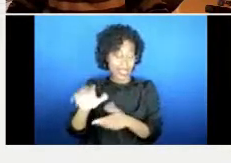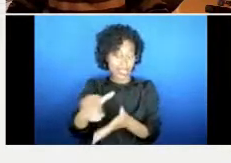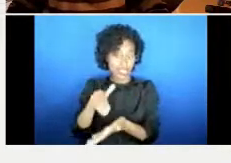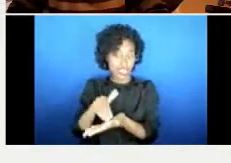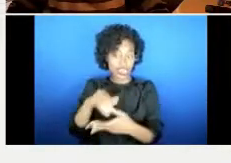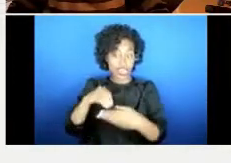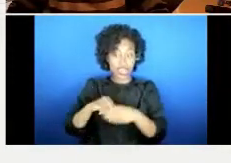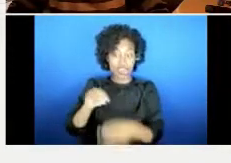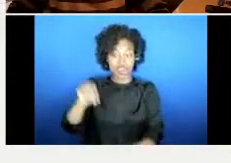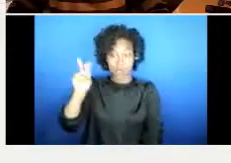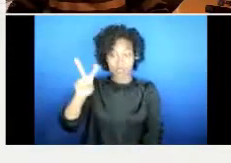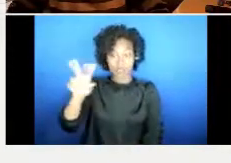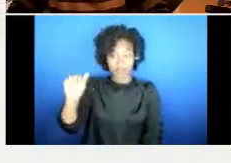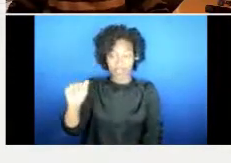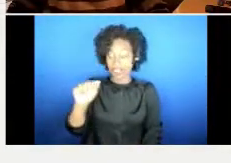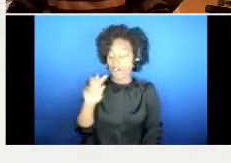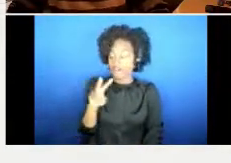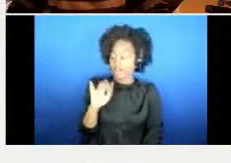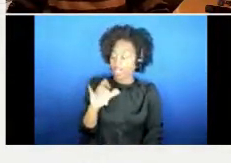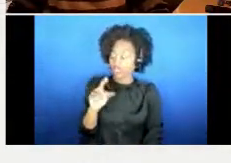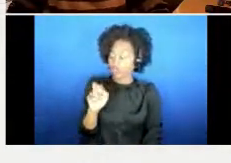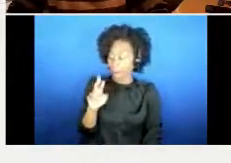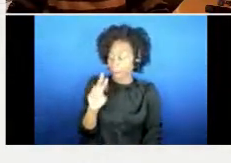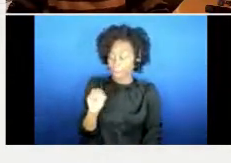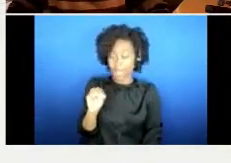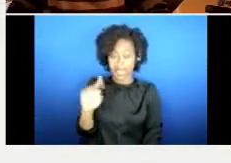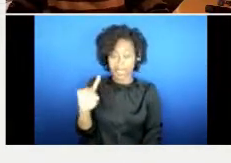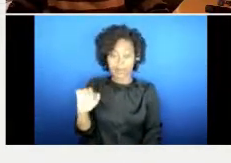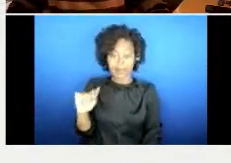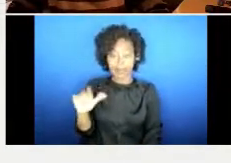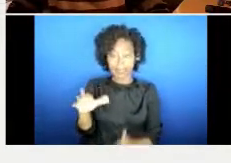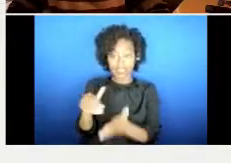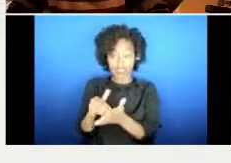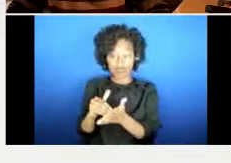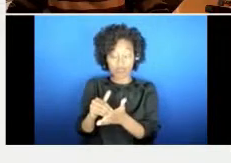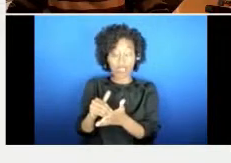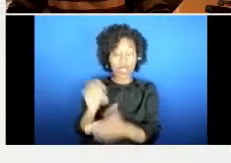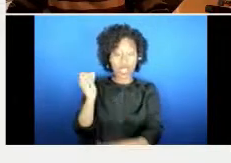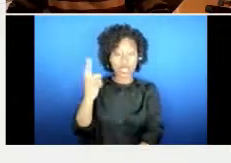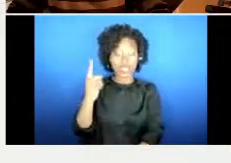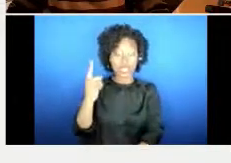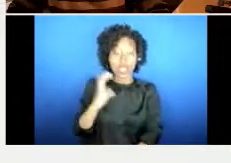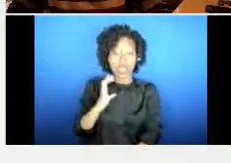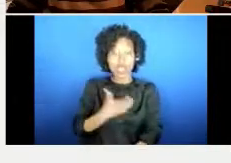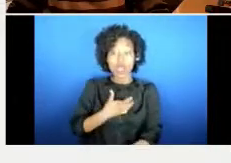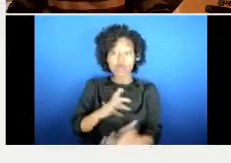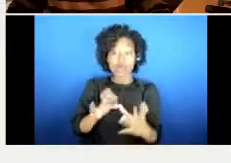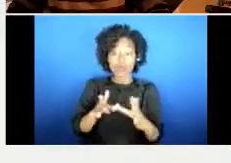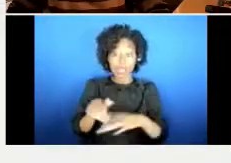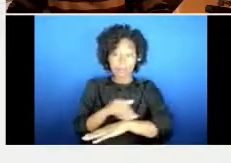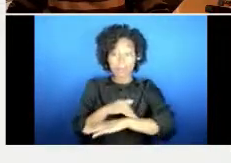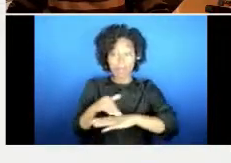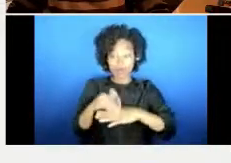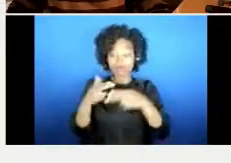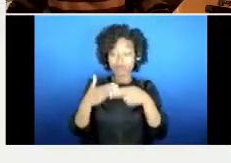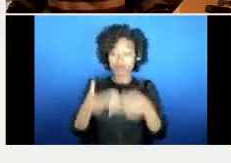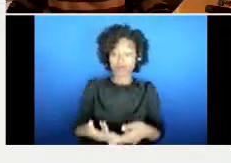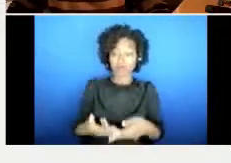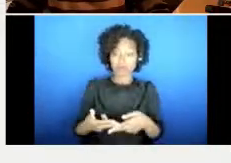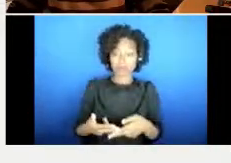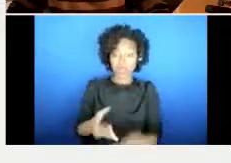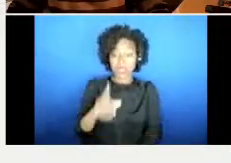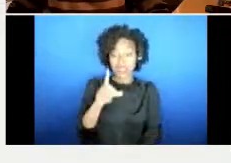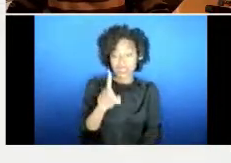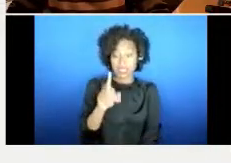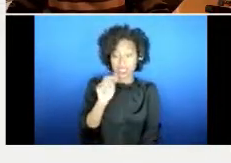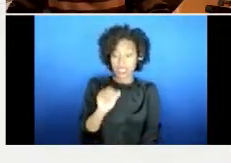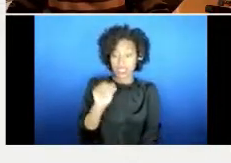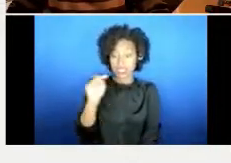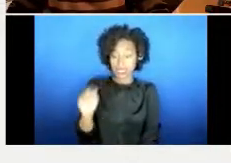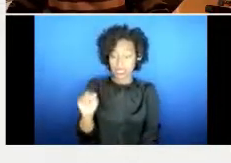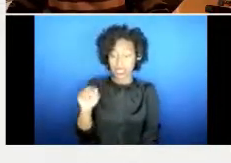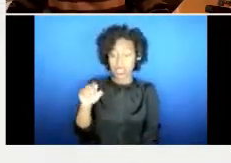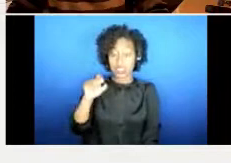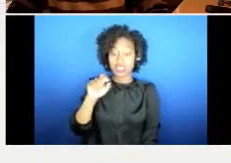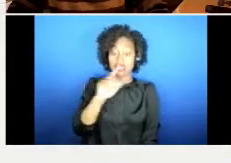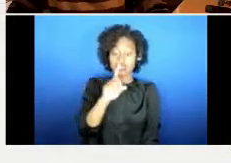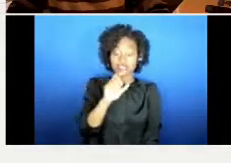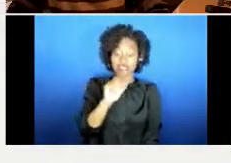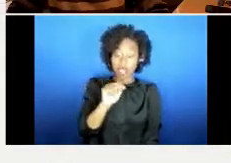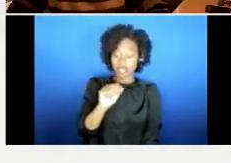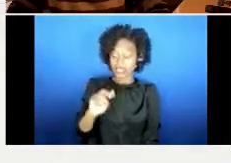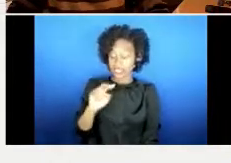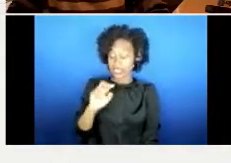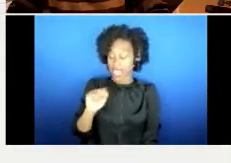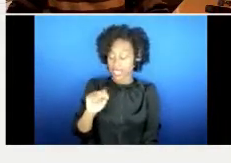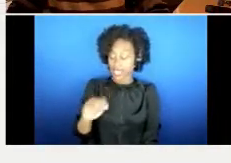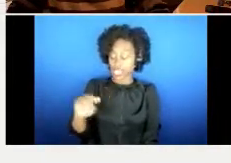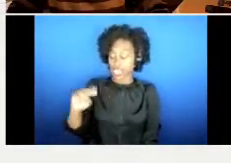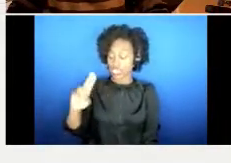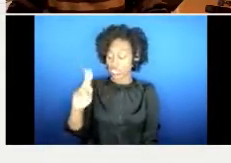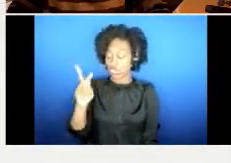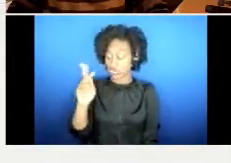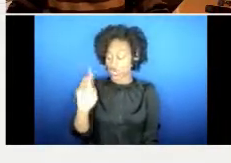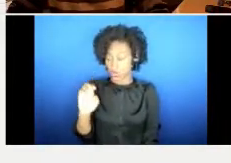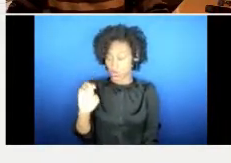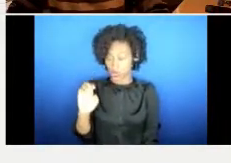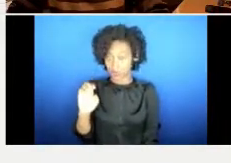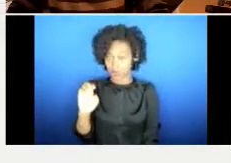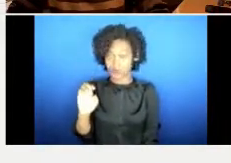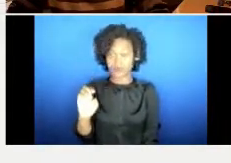Citro data center. The platform is called DNN- Dot Net Nuke. And the web contents are